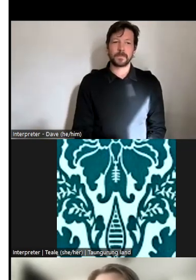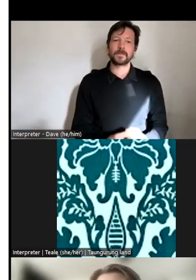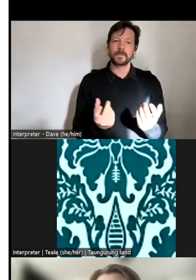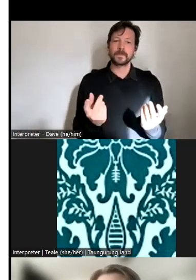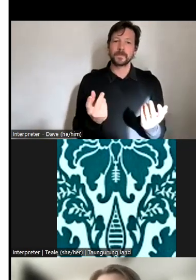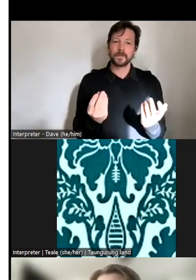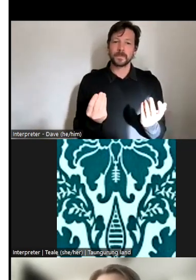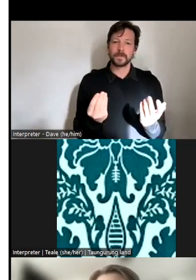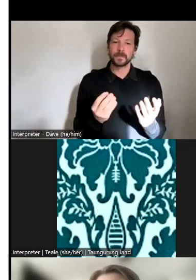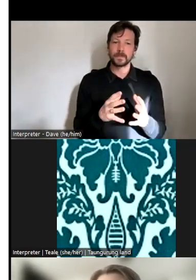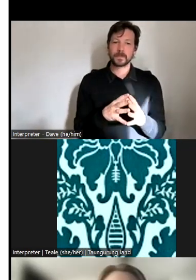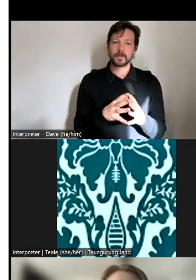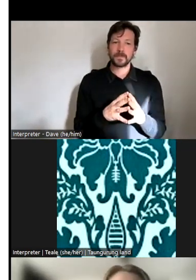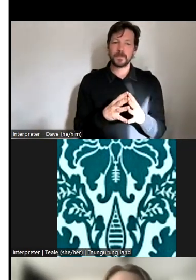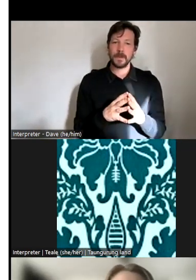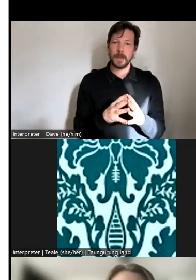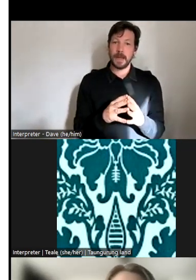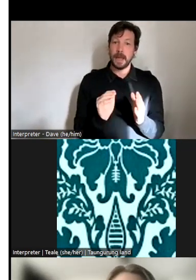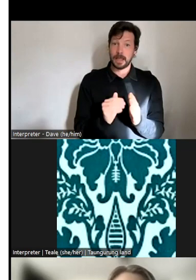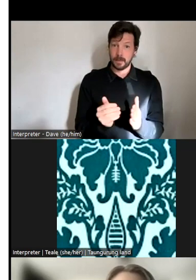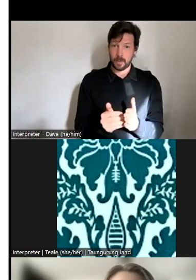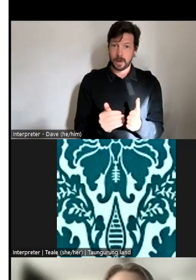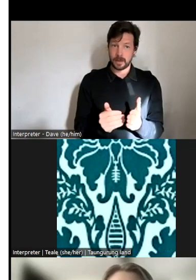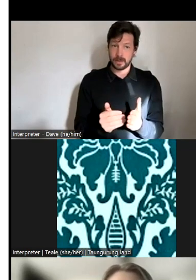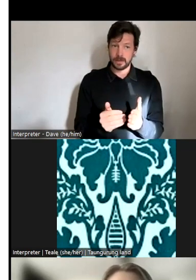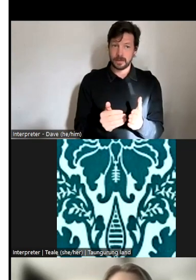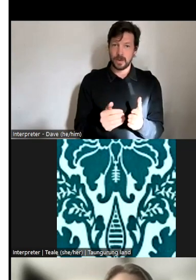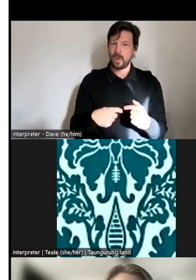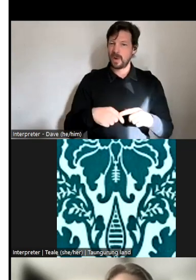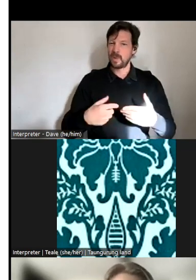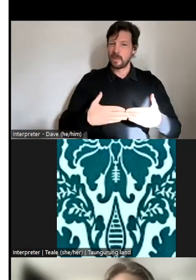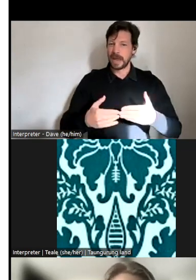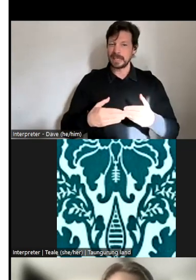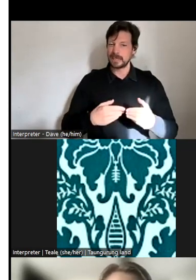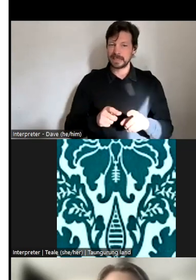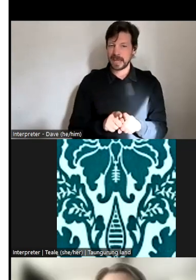At the moment, our management is the same in terms of we monitor hearing,